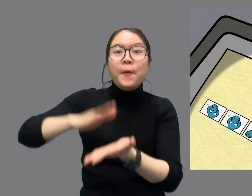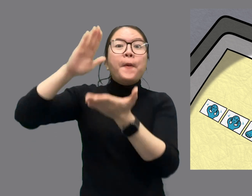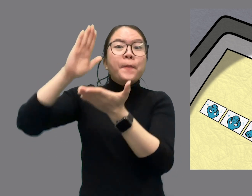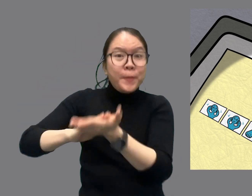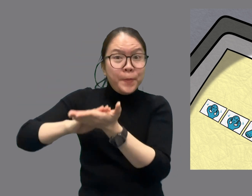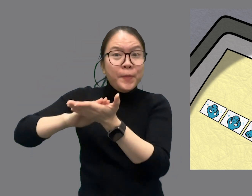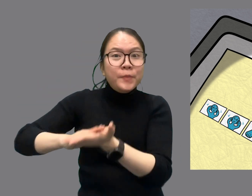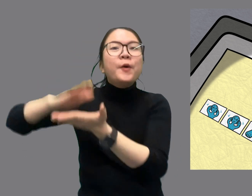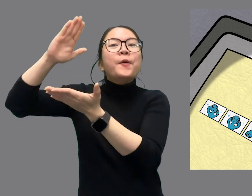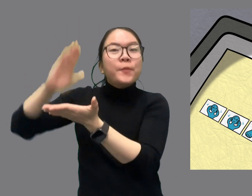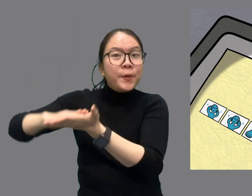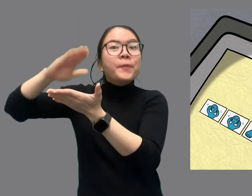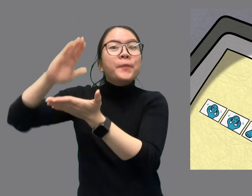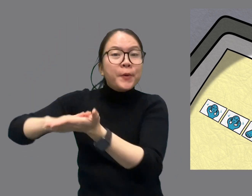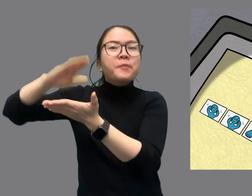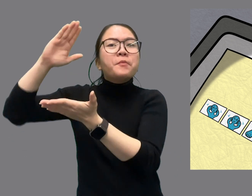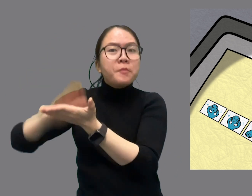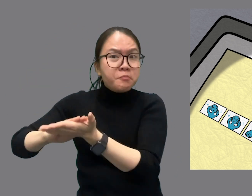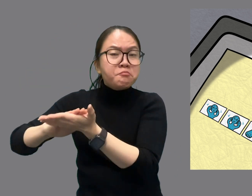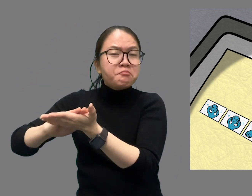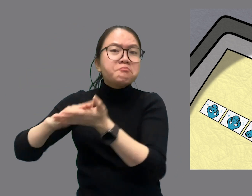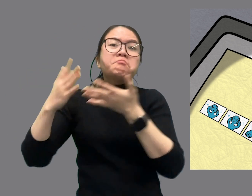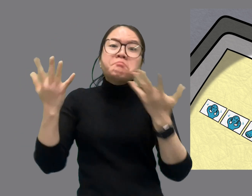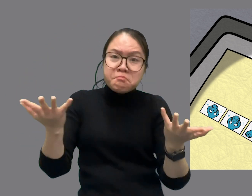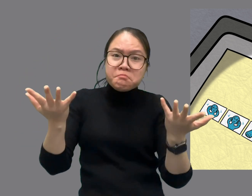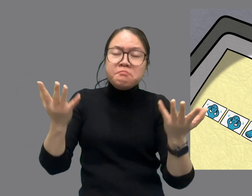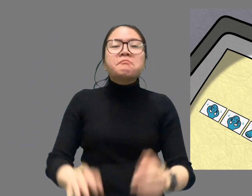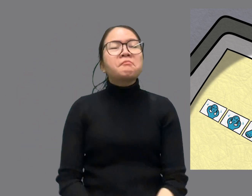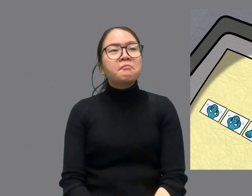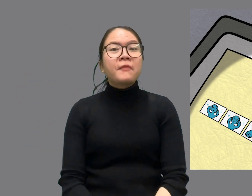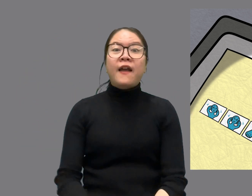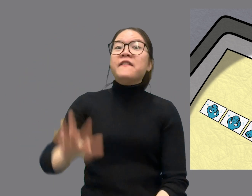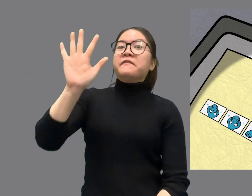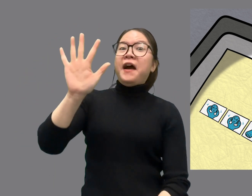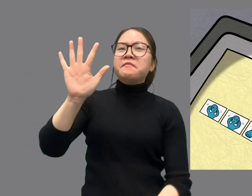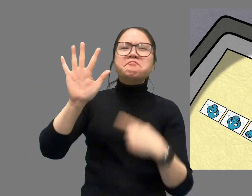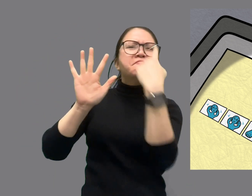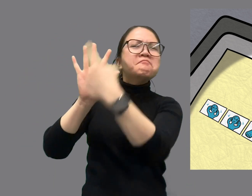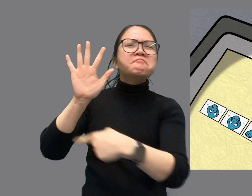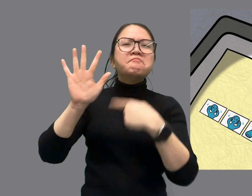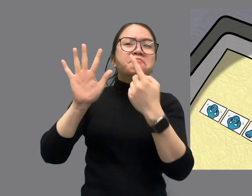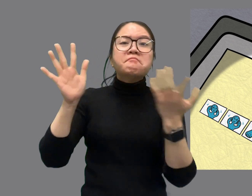This image shows a deaf beat example in the 1-1-3 pattern using a bent handshape 5.